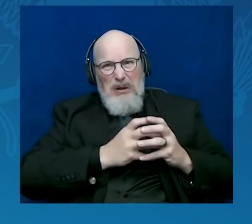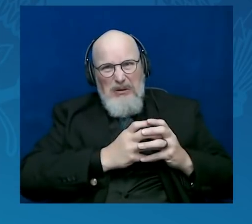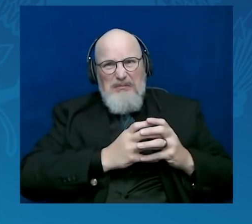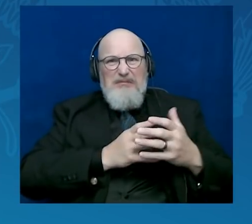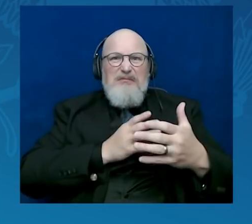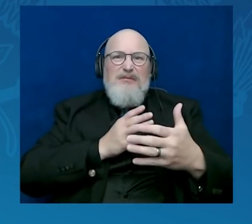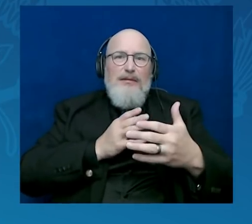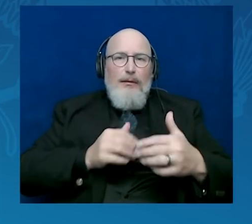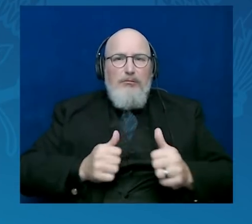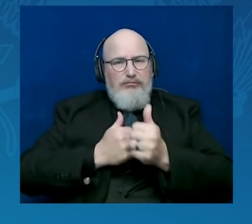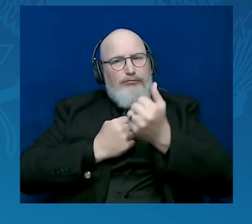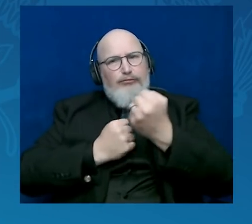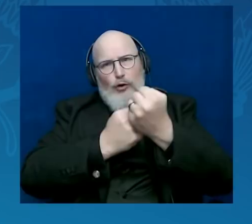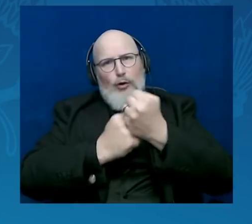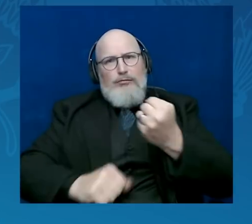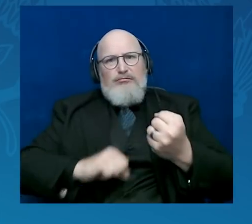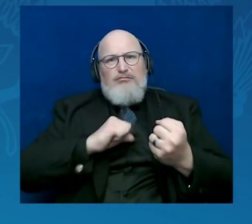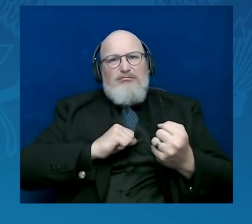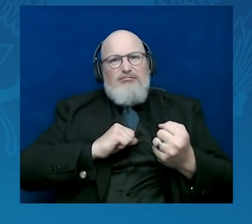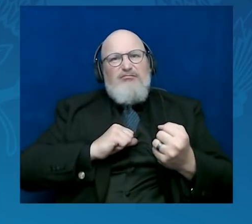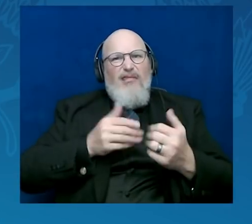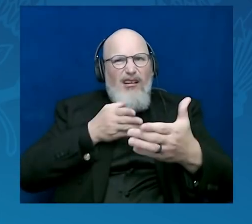and embraces the concepts of equality and freedom.